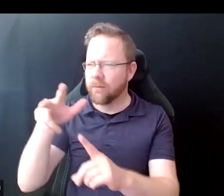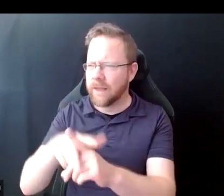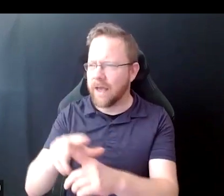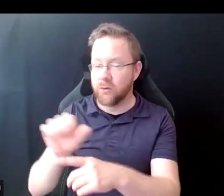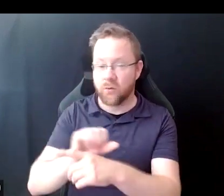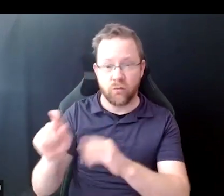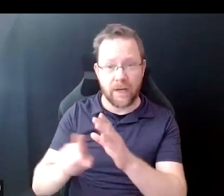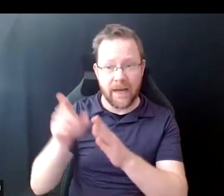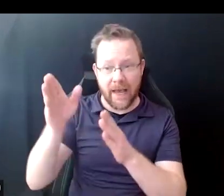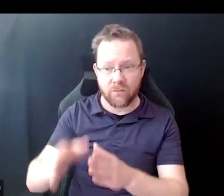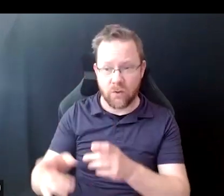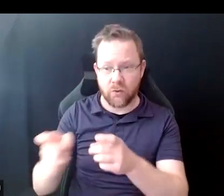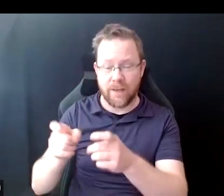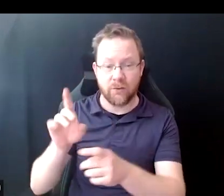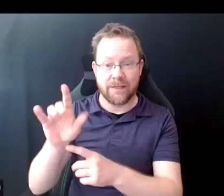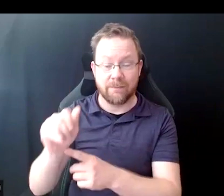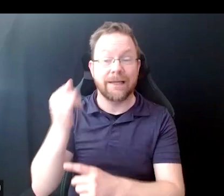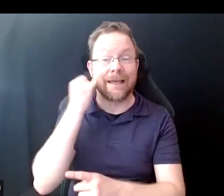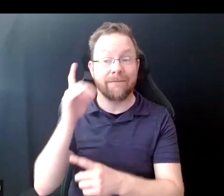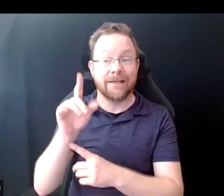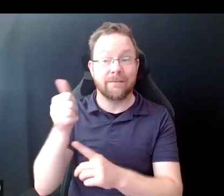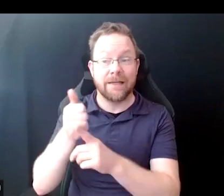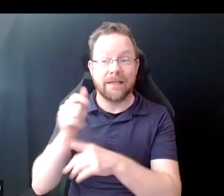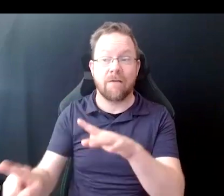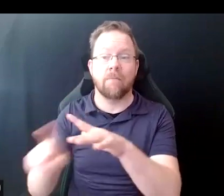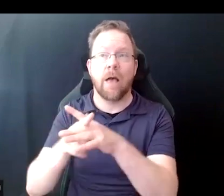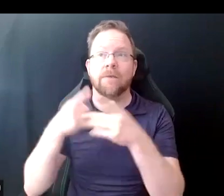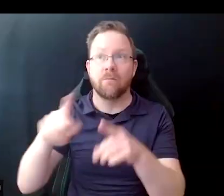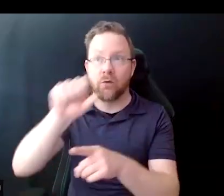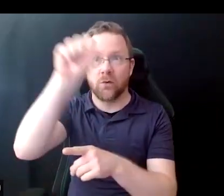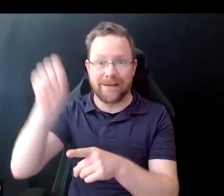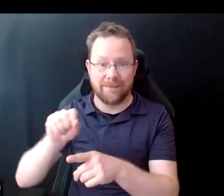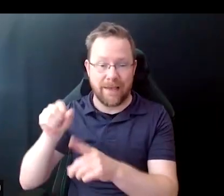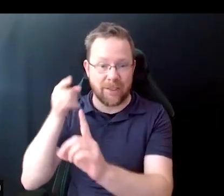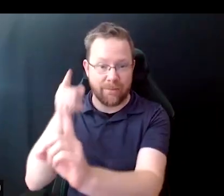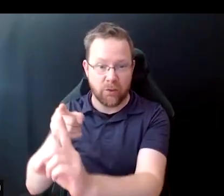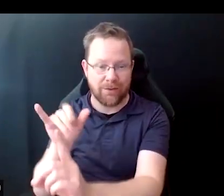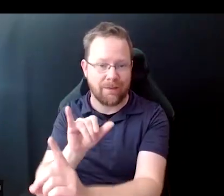to manage a disability that occurs in space on a long-duration deep space mission such as Mars?